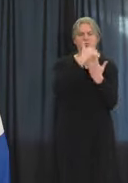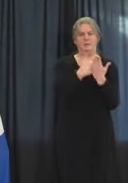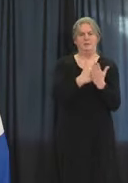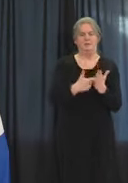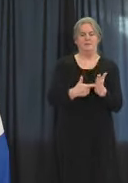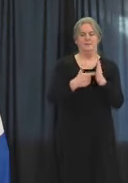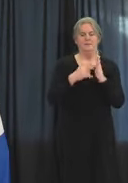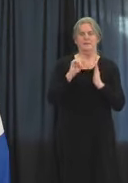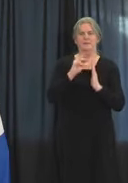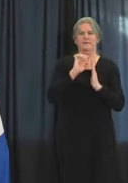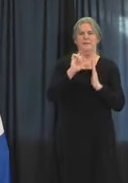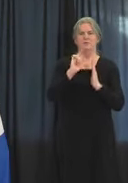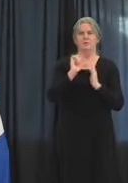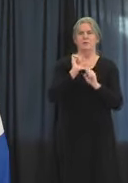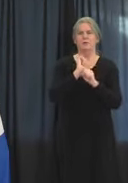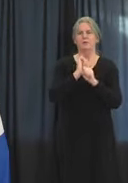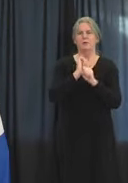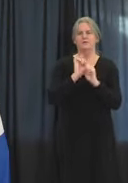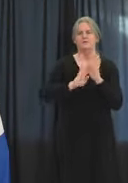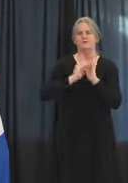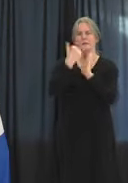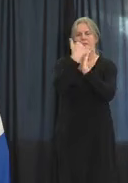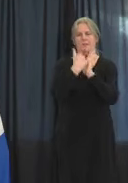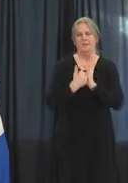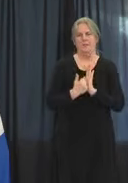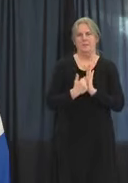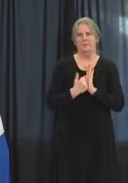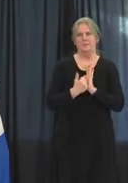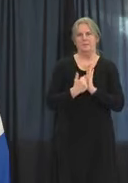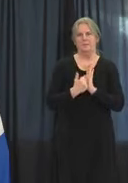official list of essential workers is being developed and